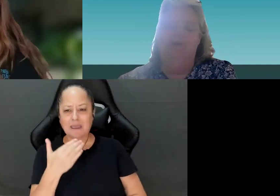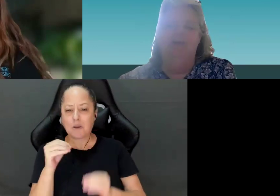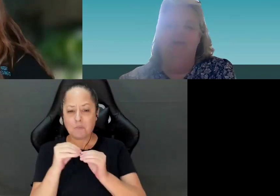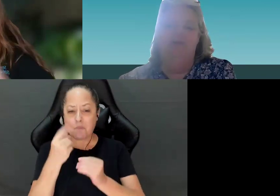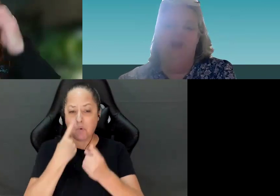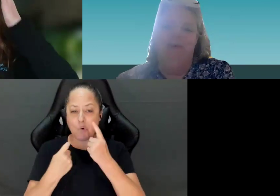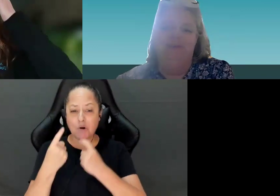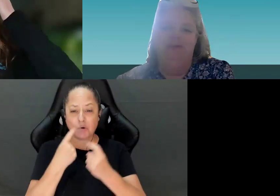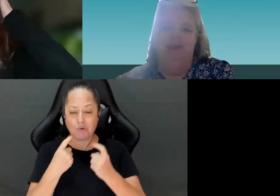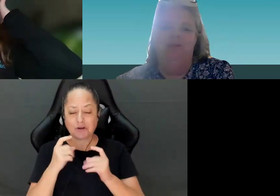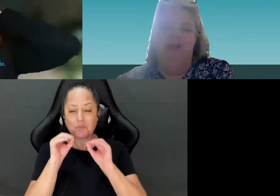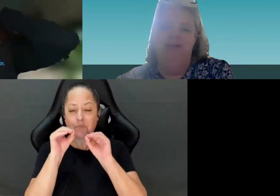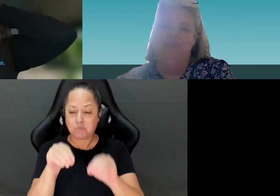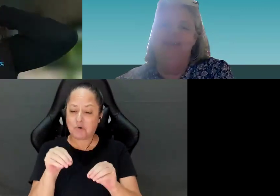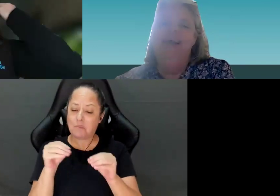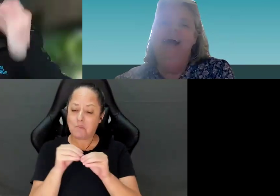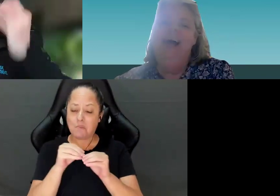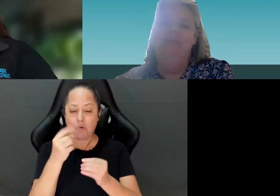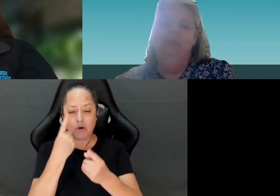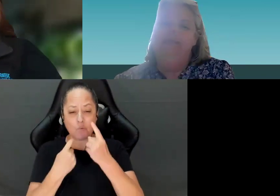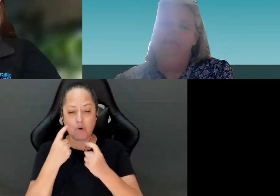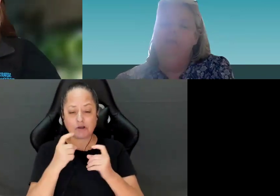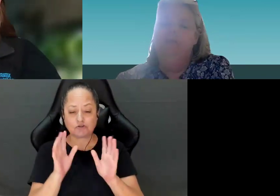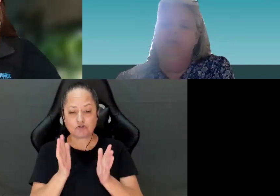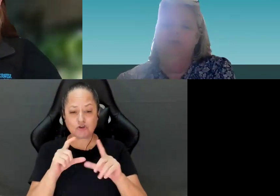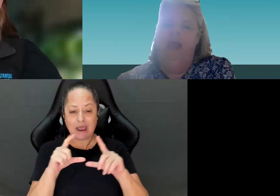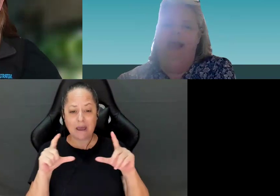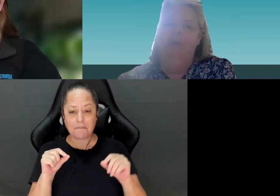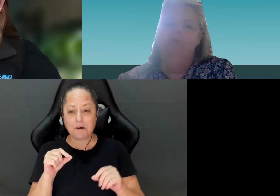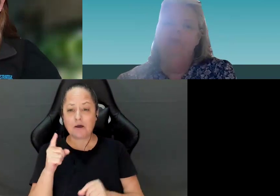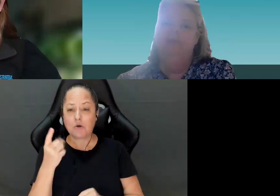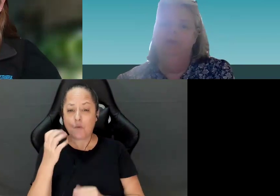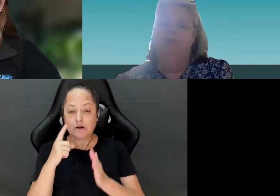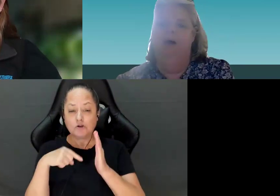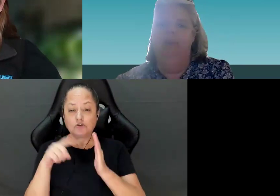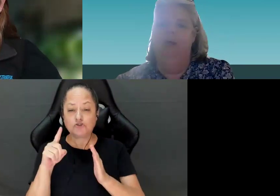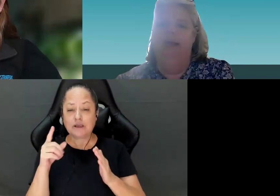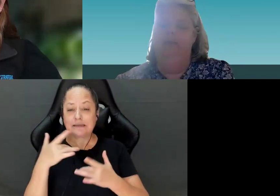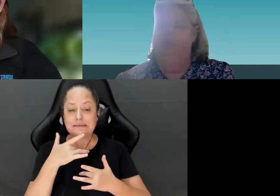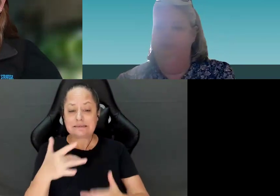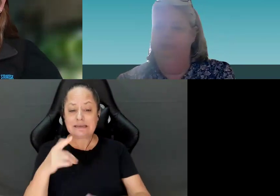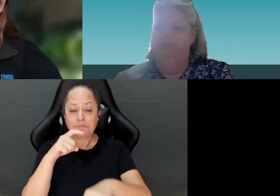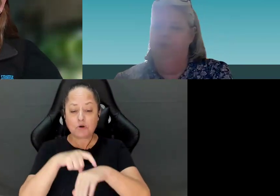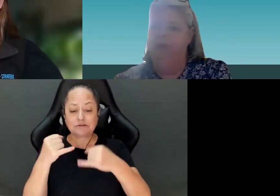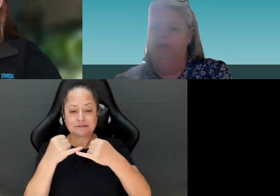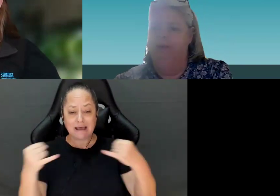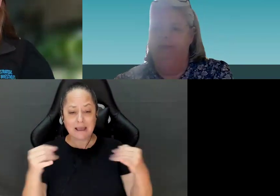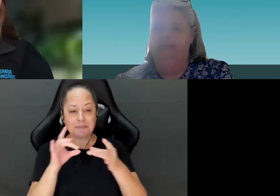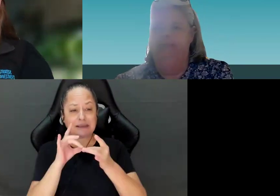Keep putting them in the chat box. What's the typical timeline in terms of securing the funds?